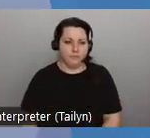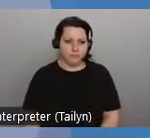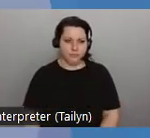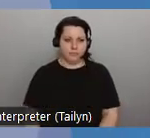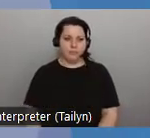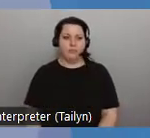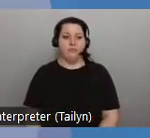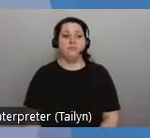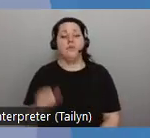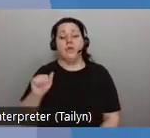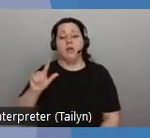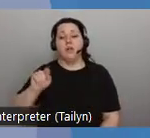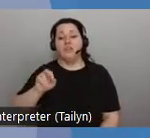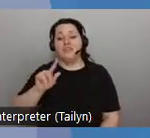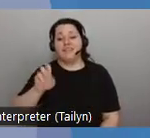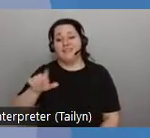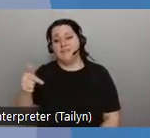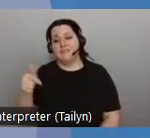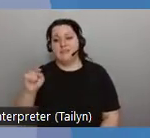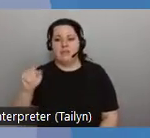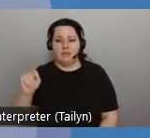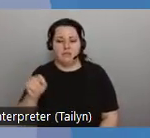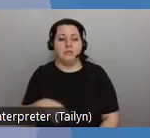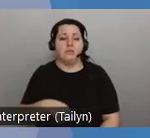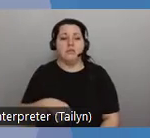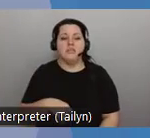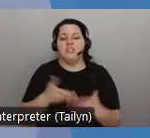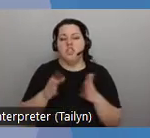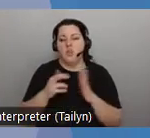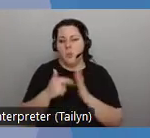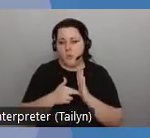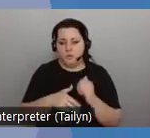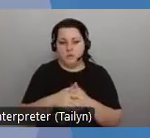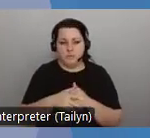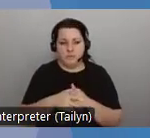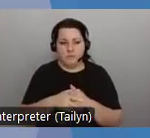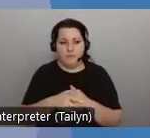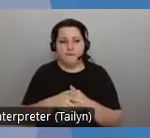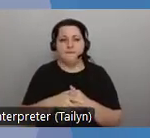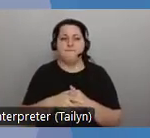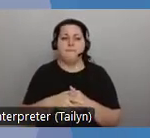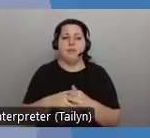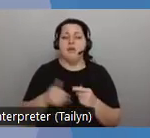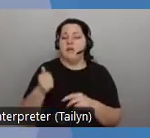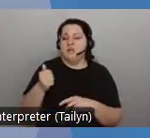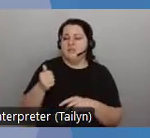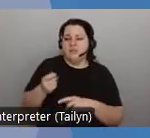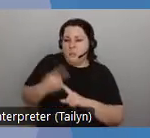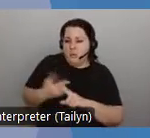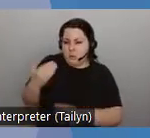readers to read it. We will go into more detail during the demonstration. Now,